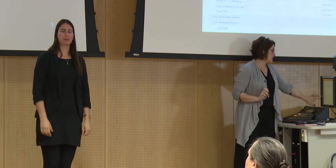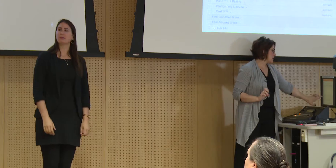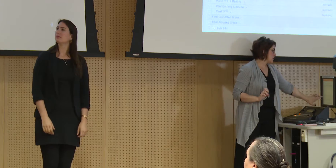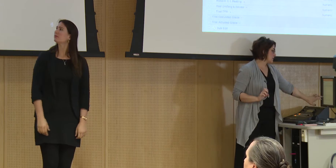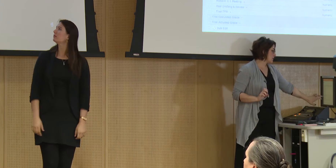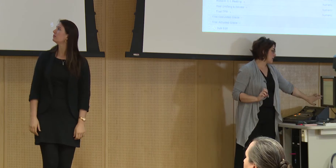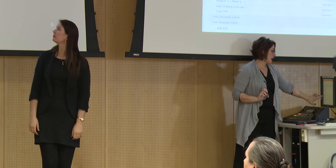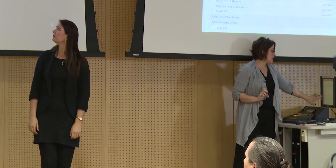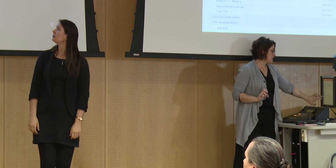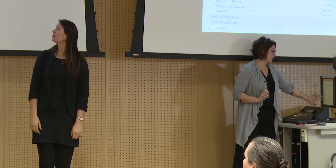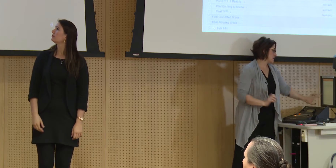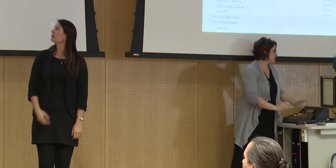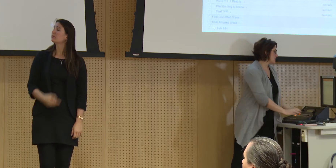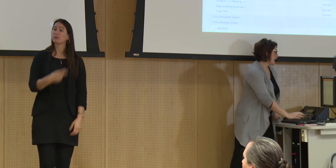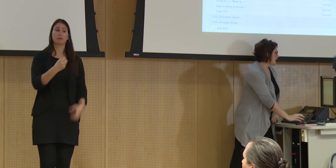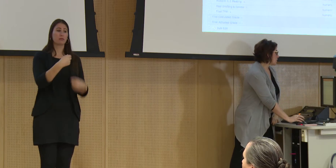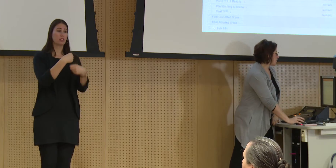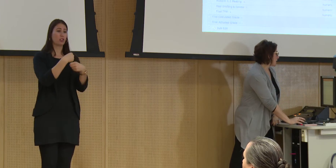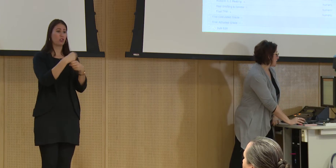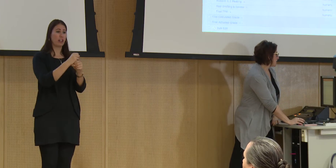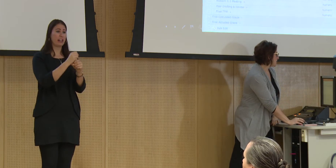the "critical commentaries" category